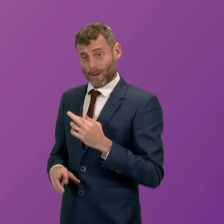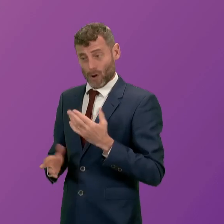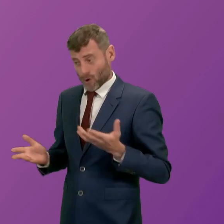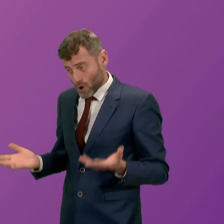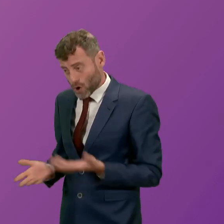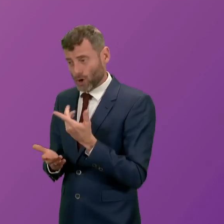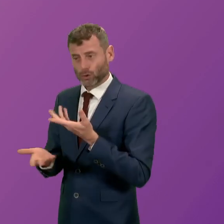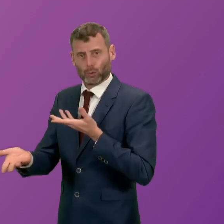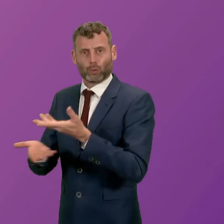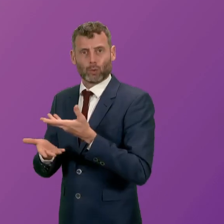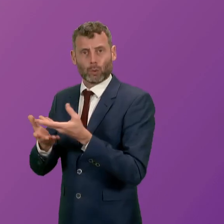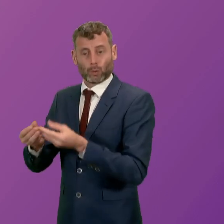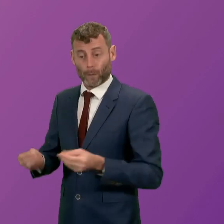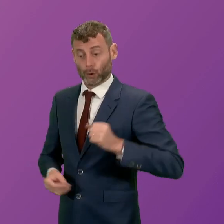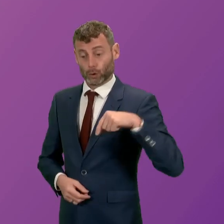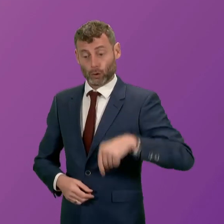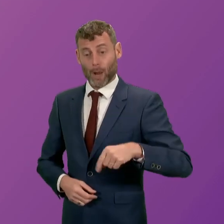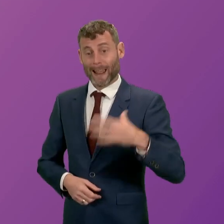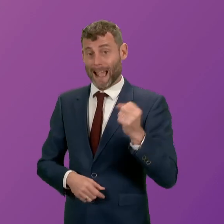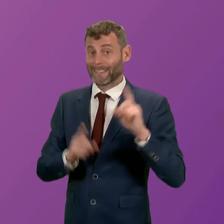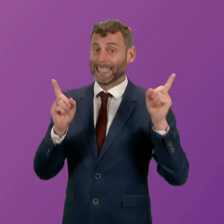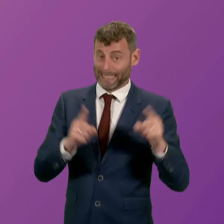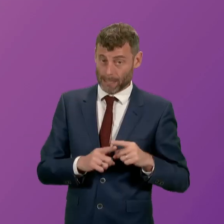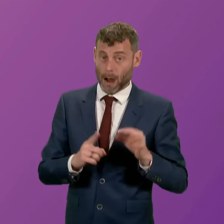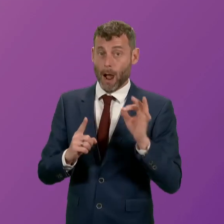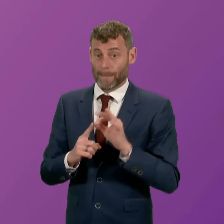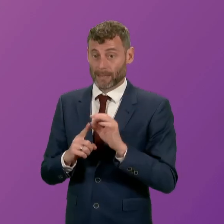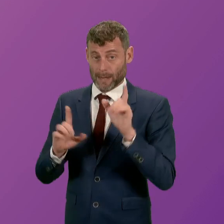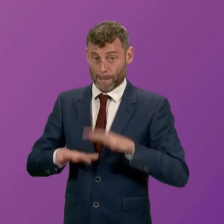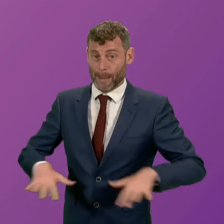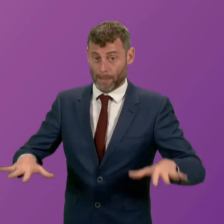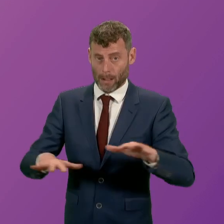Scotland’s Indian and Pakistani communities enrich Scotland’s society socially,